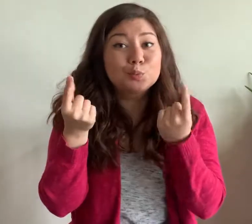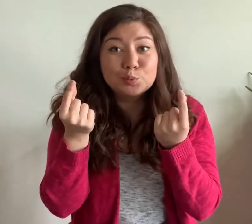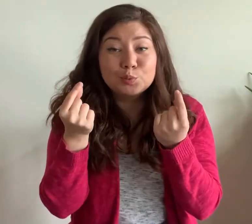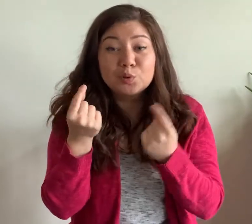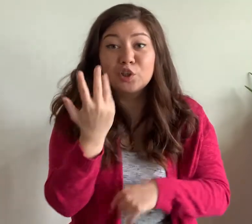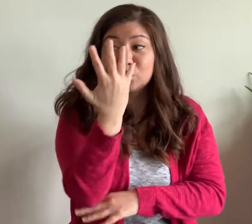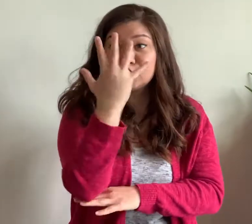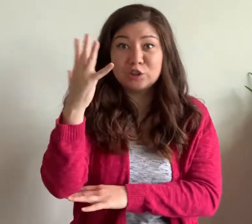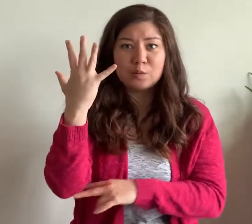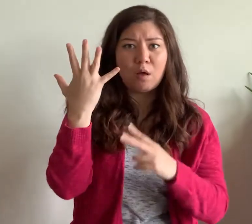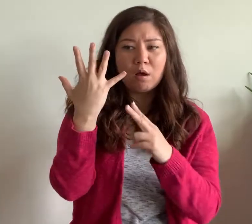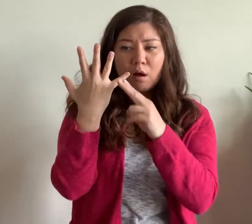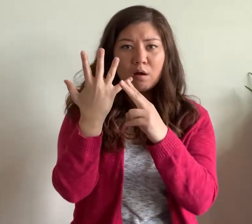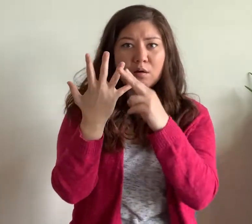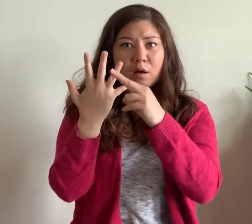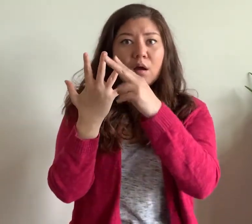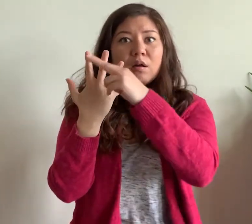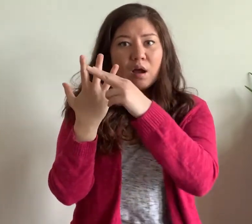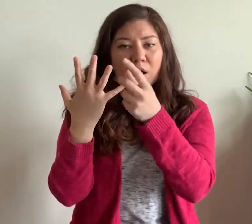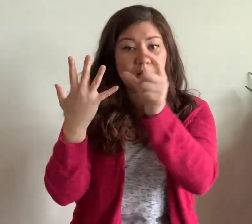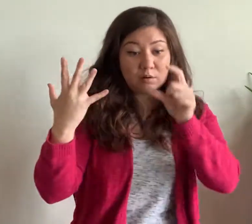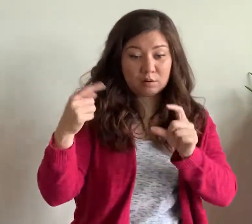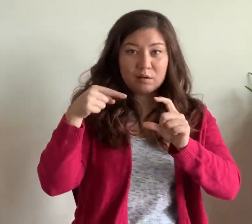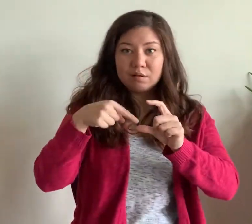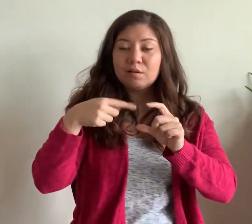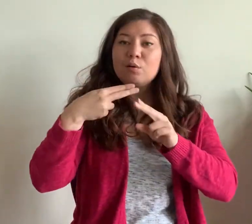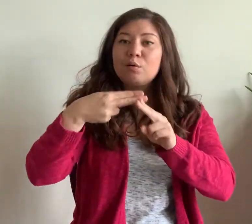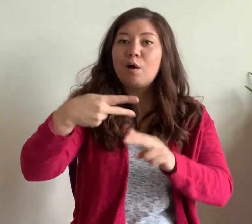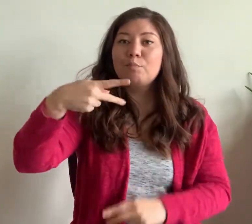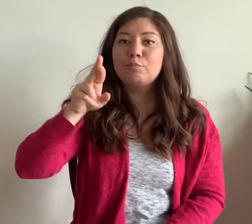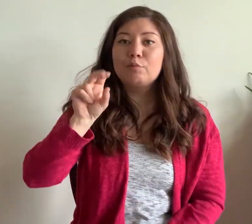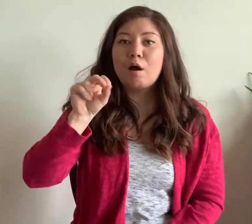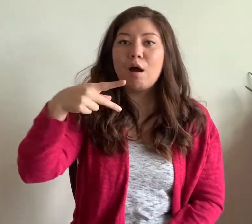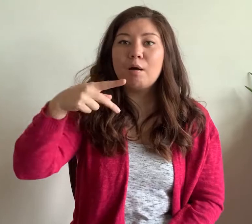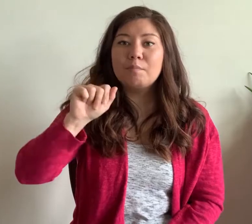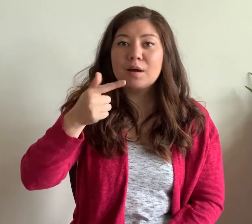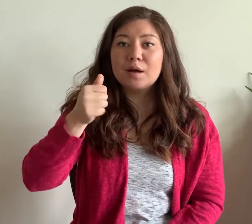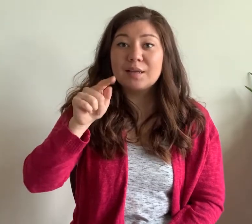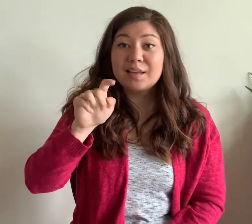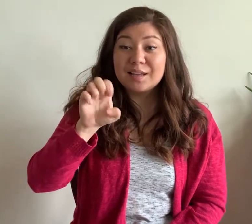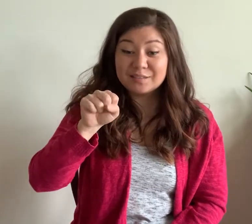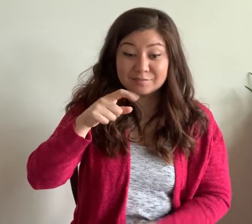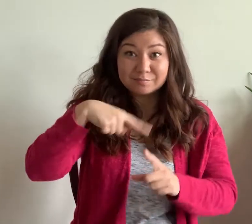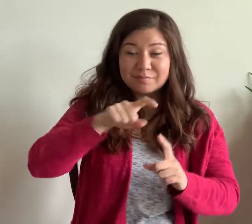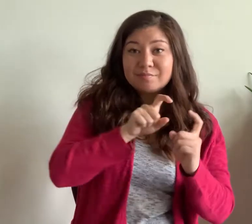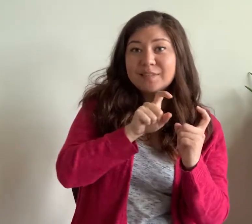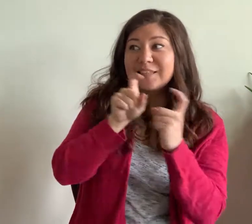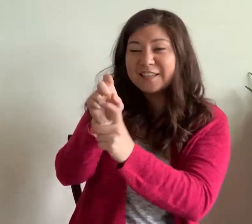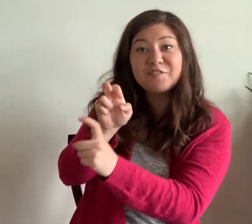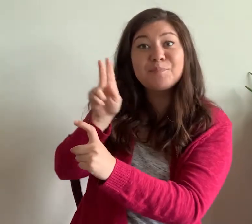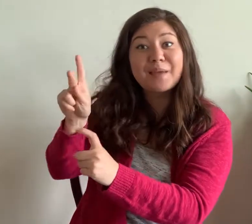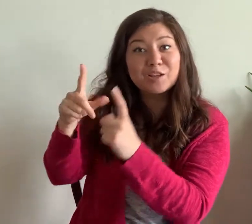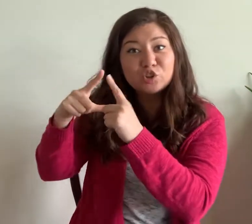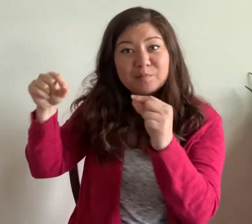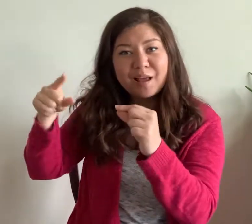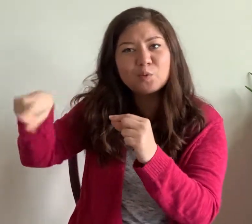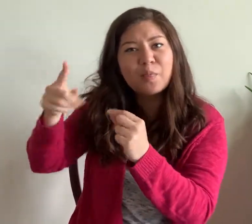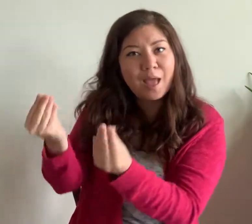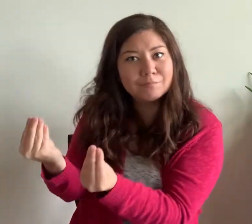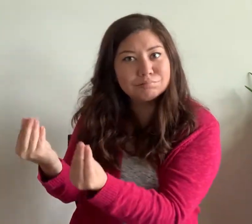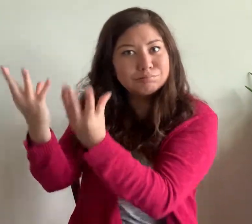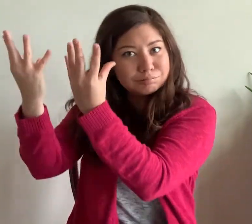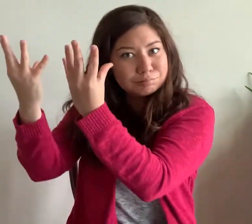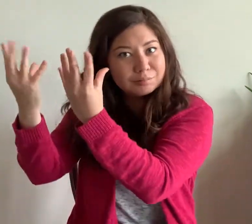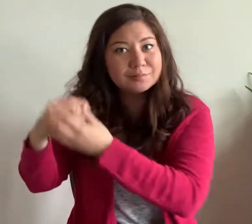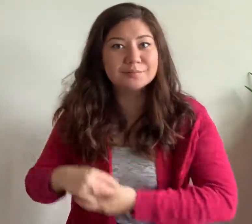about 120 propagates of the 1912 trees were sent back to Japan.